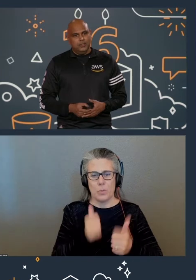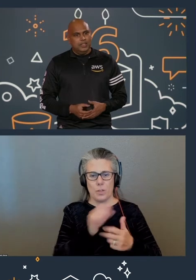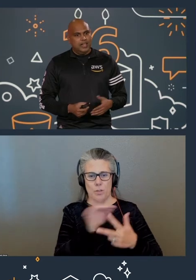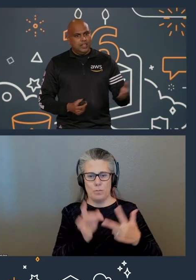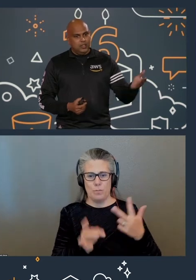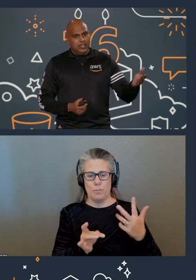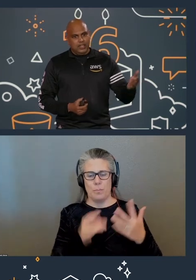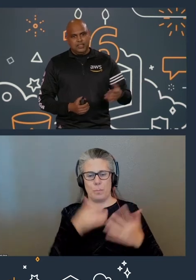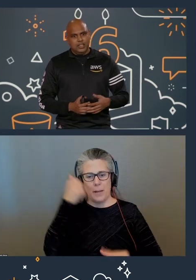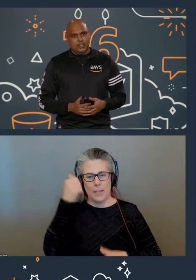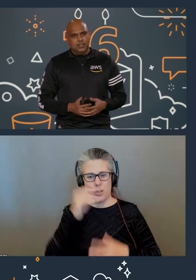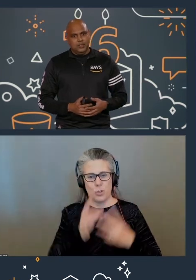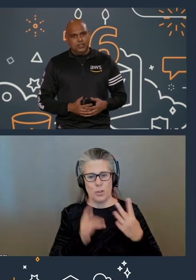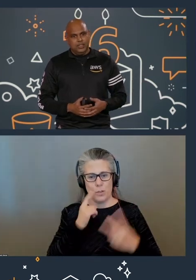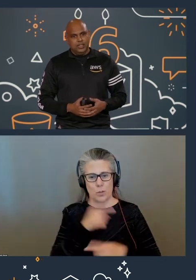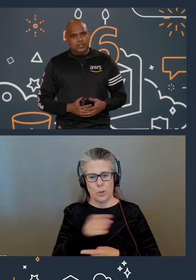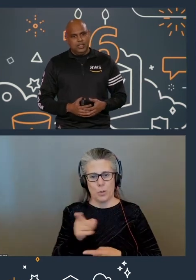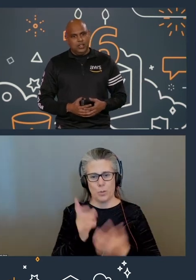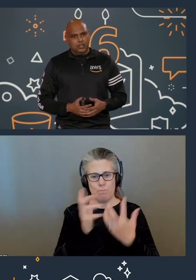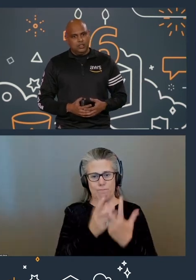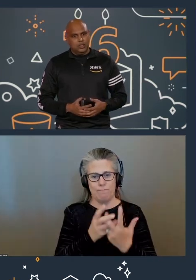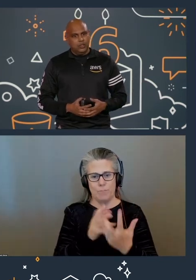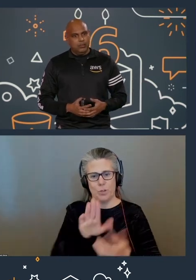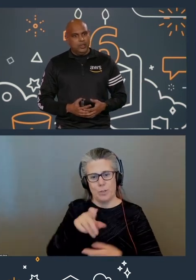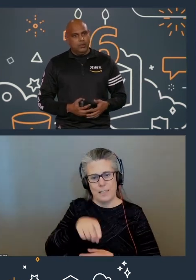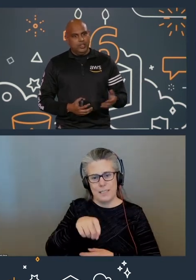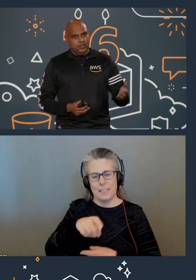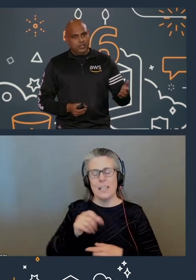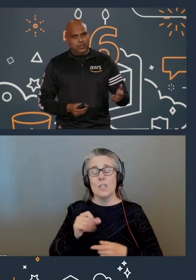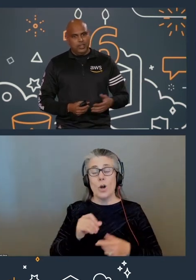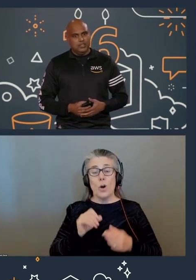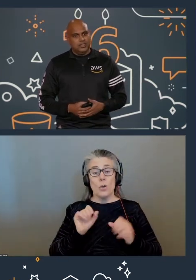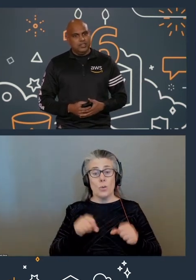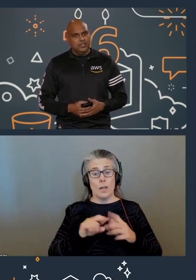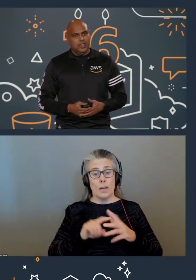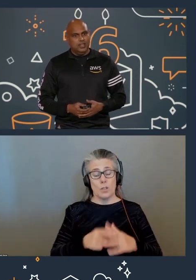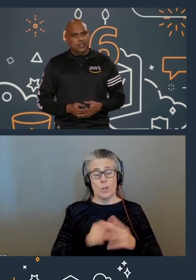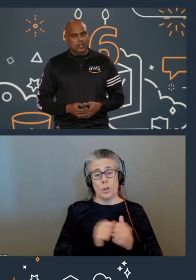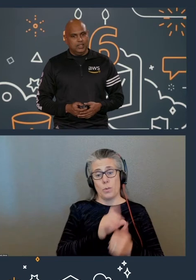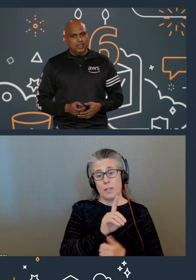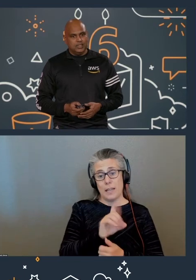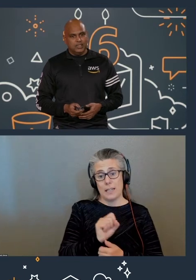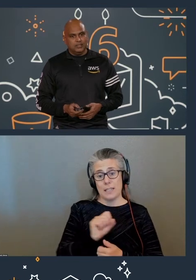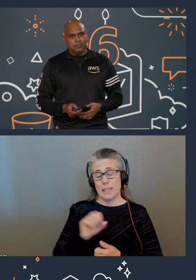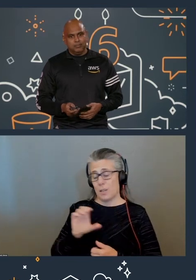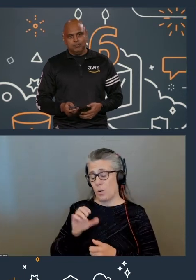With that, you can get started with your DataSync or Snowcone by going to these locations, and then you can get started.